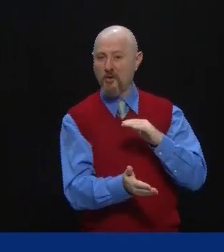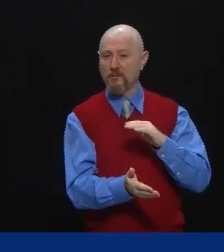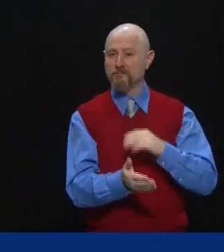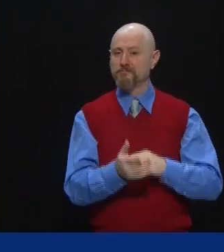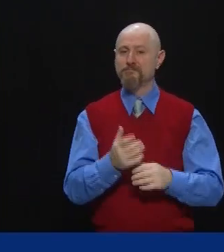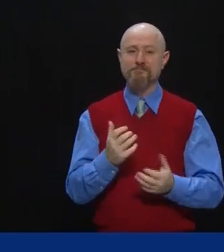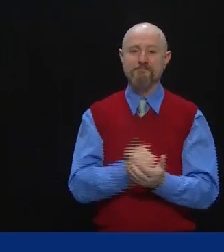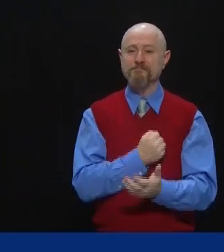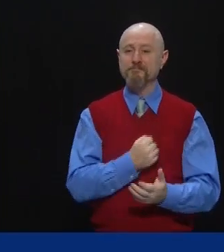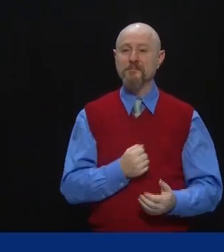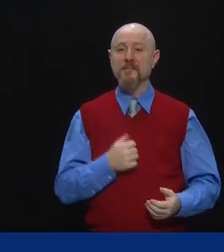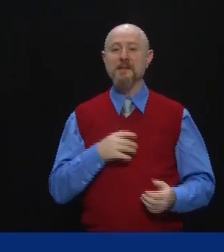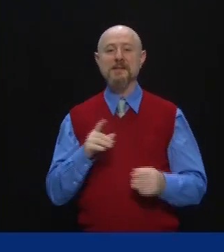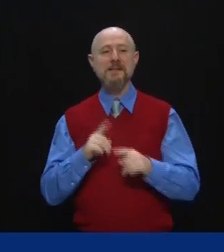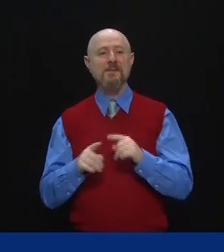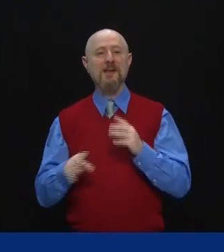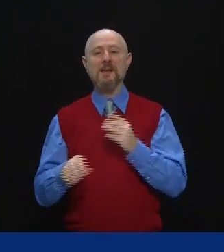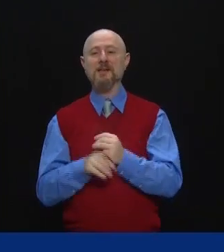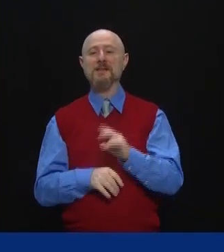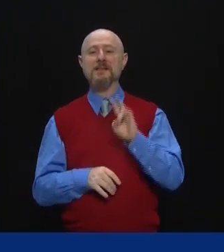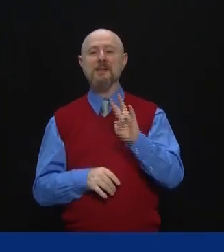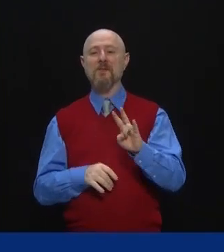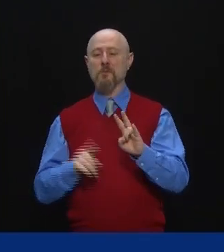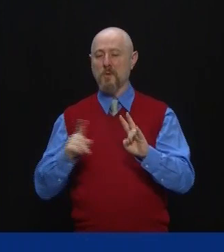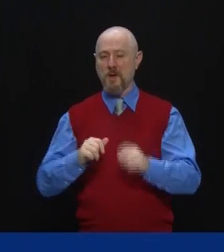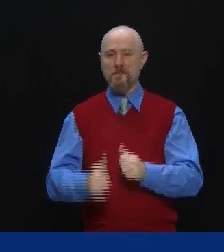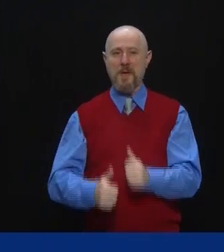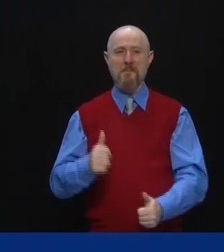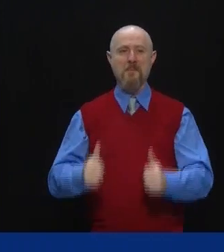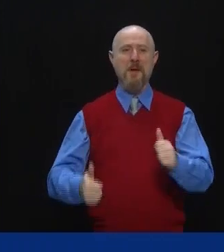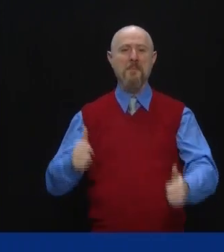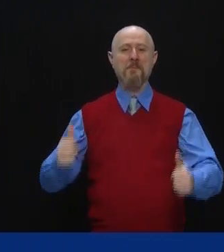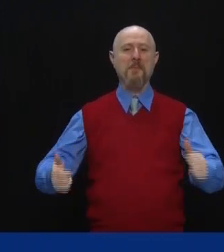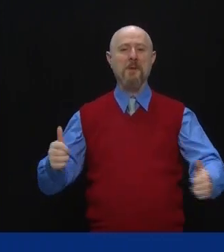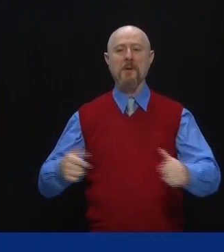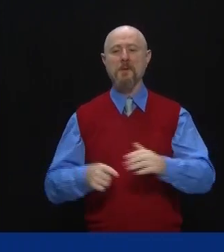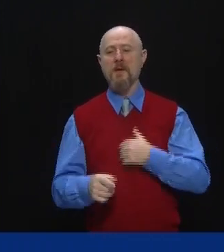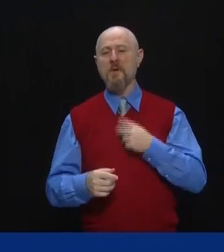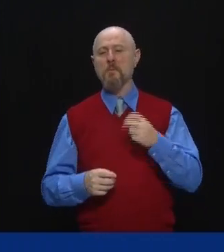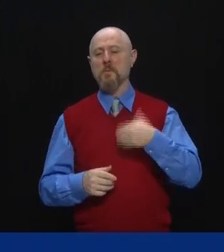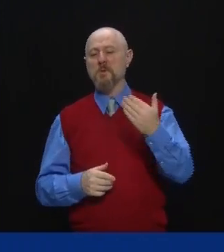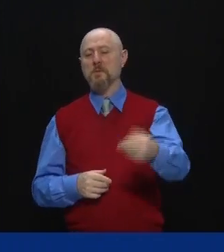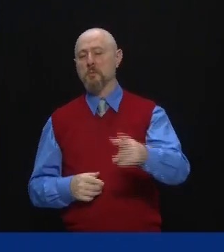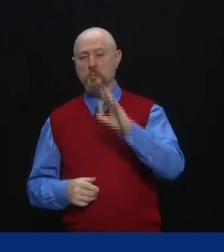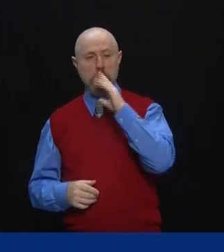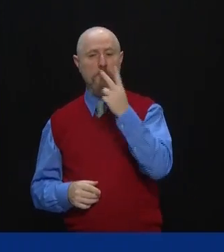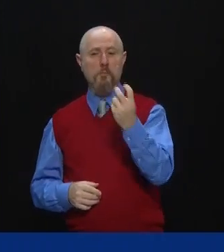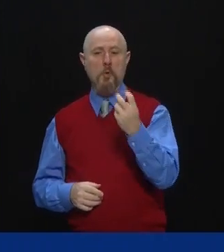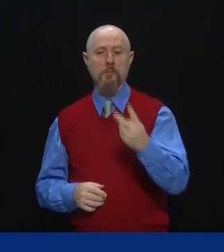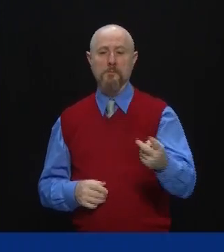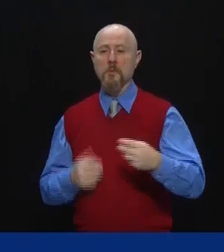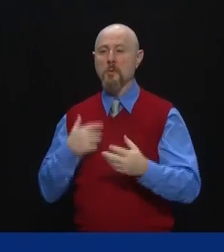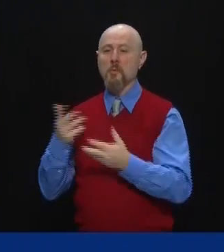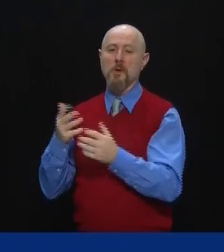MAKING SURE THIS IS A PLACE YOU CAN EASILY GET TESTED. ADDED MORE, SEVEN SITES WE'VE HAD ALREADY.